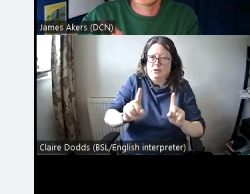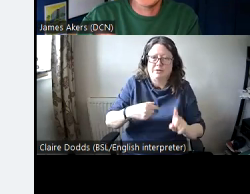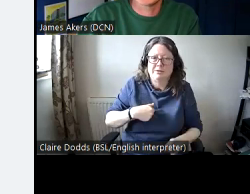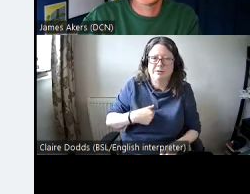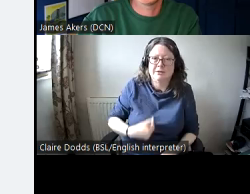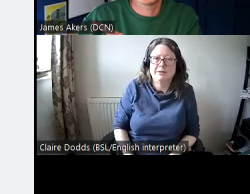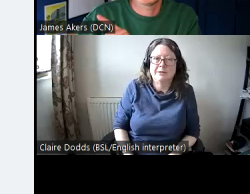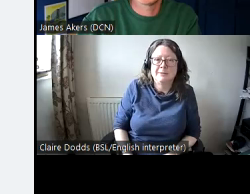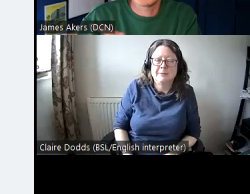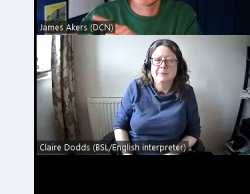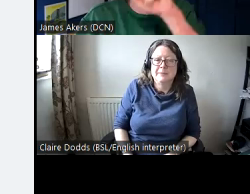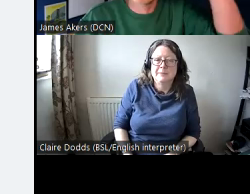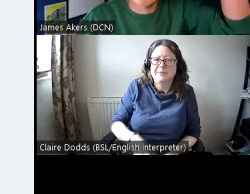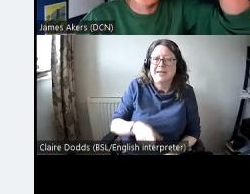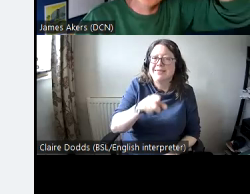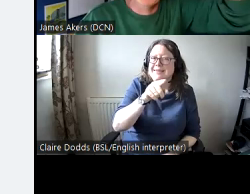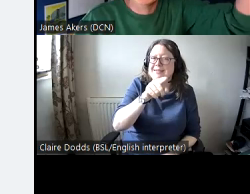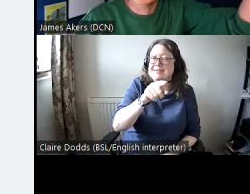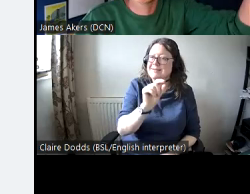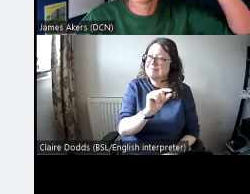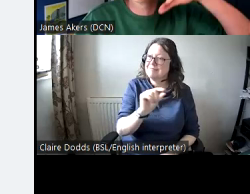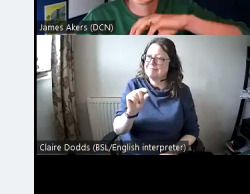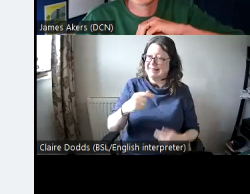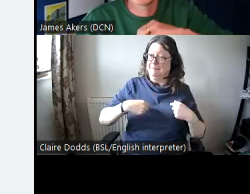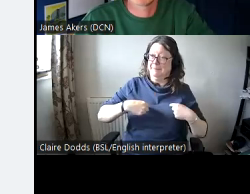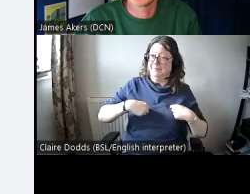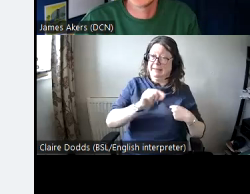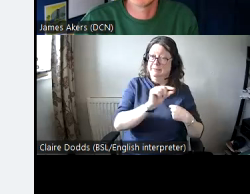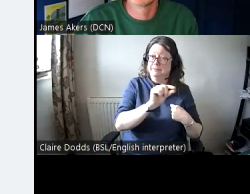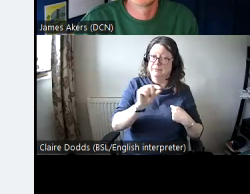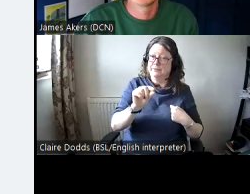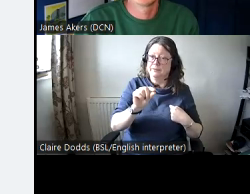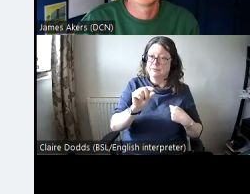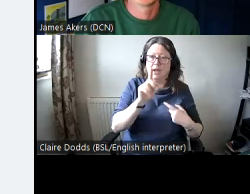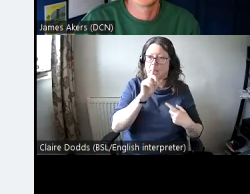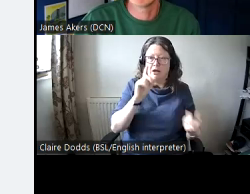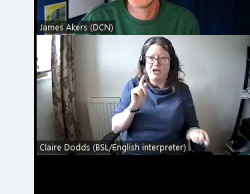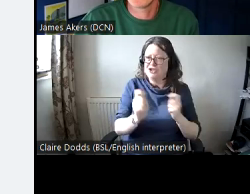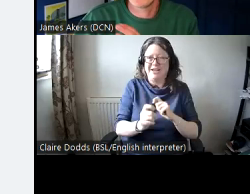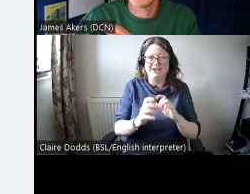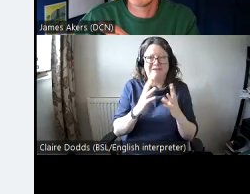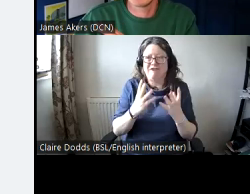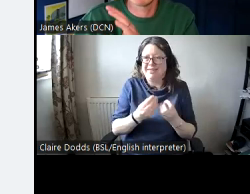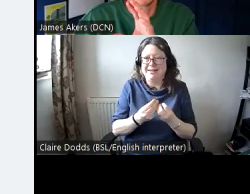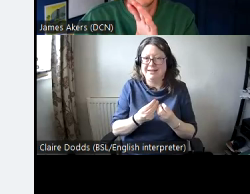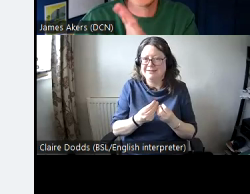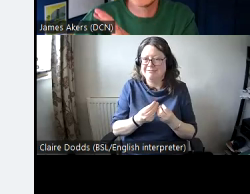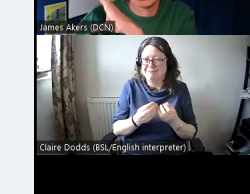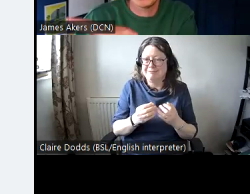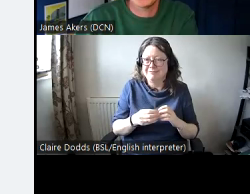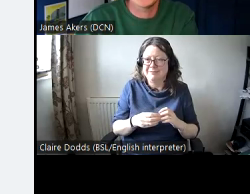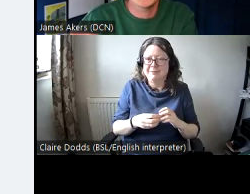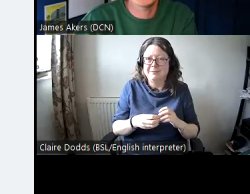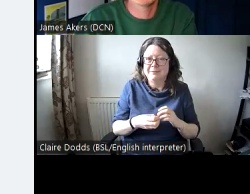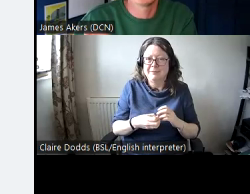this doesn't have full permission to the account, but it does it at the property level. You might have access to change it here.